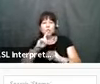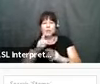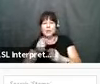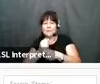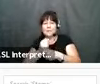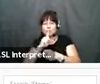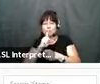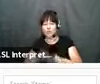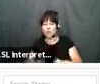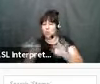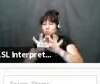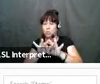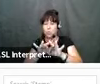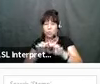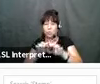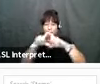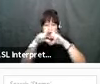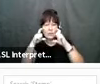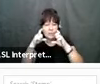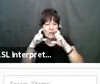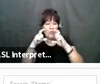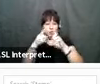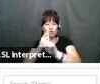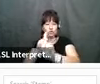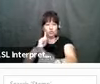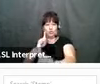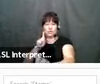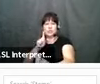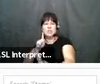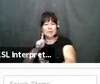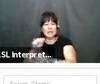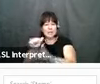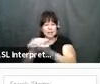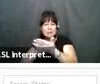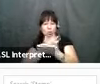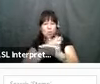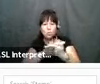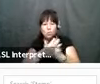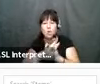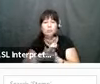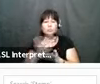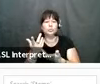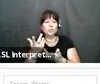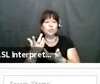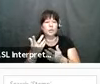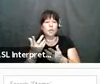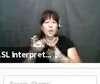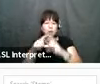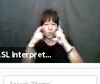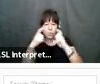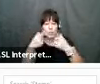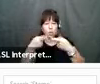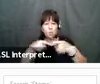distancing hygiene measures, wearing masks and ride sharing, especially on the way to work van pools, things like that;